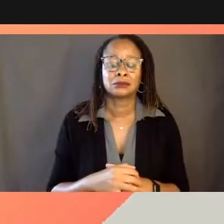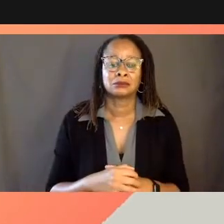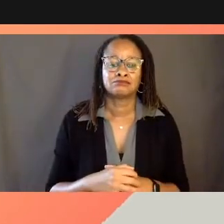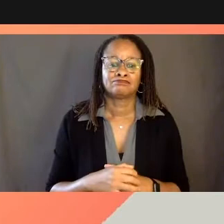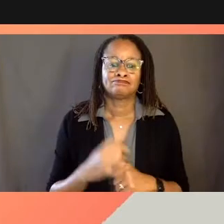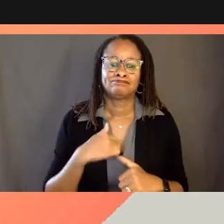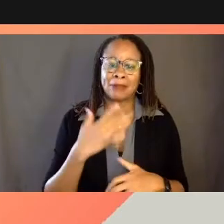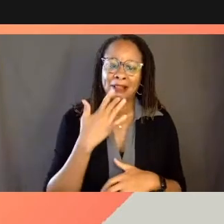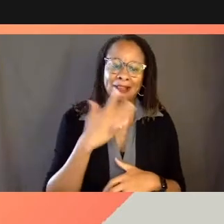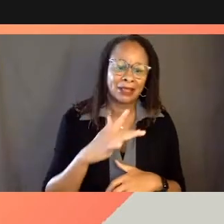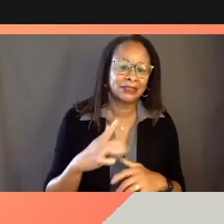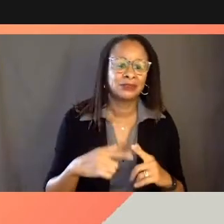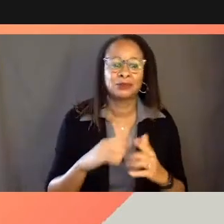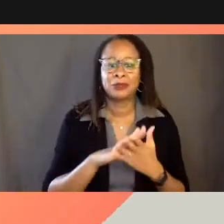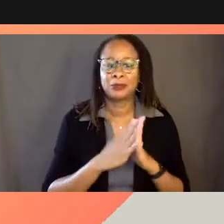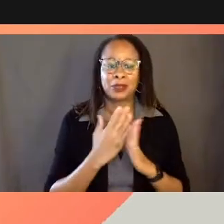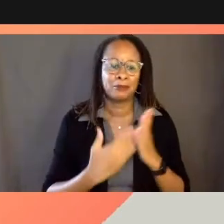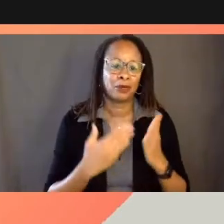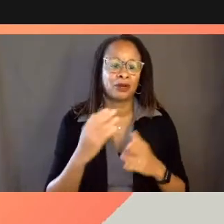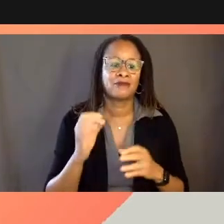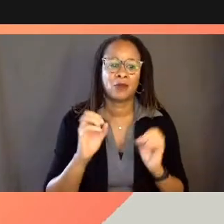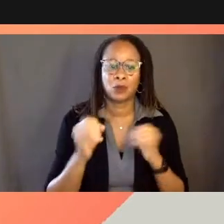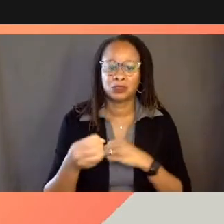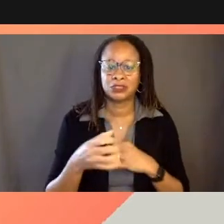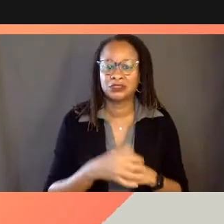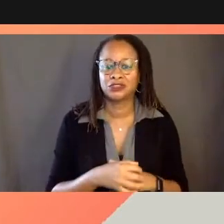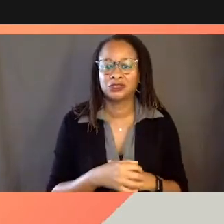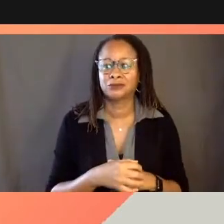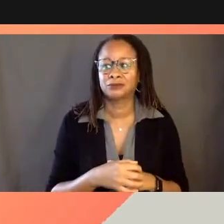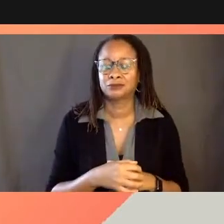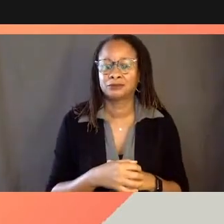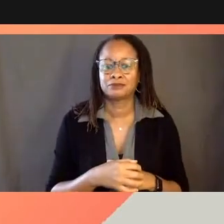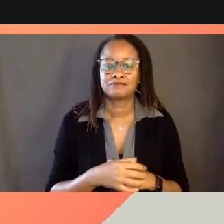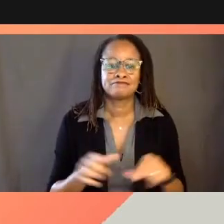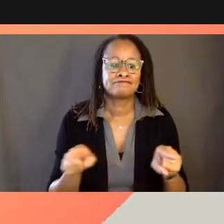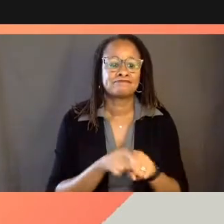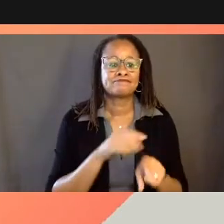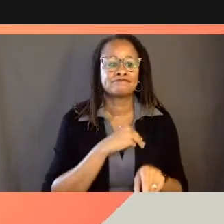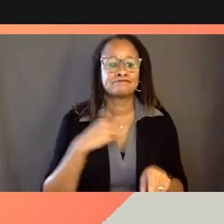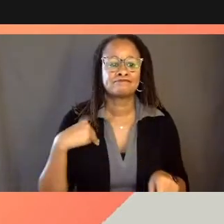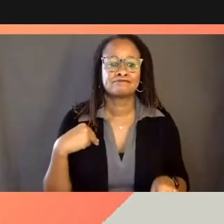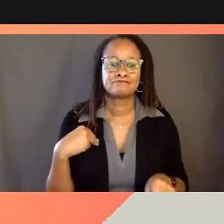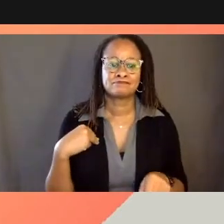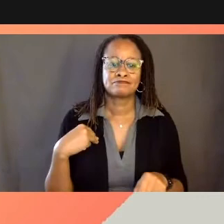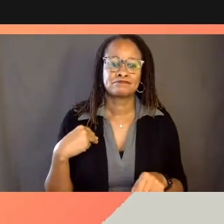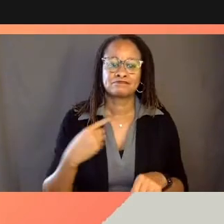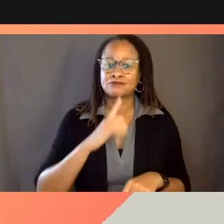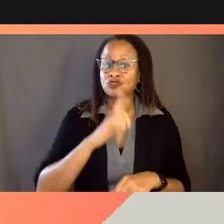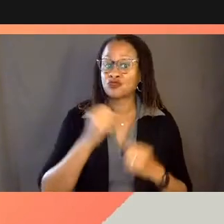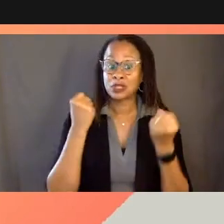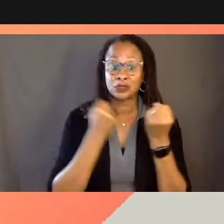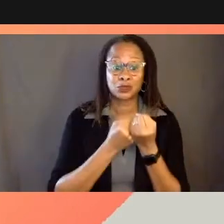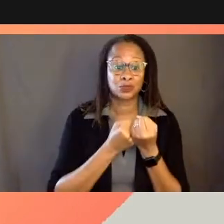and grateful to be part of an organization as a member that really supports